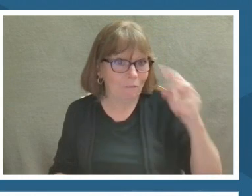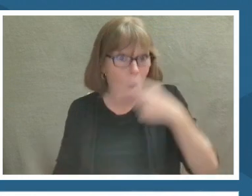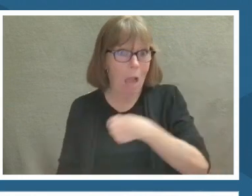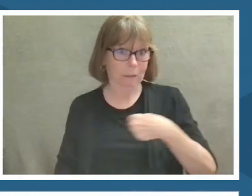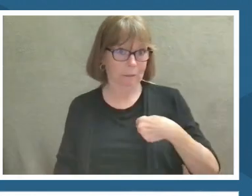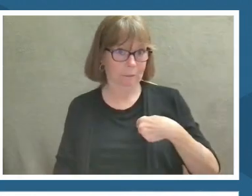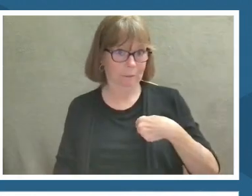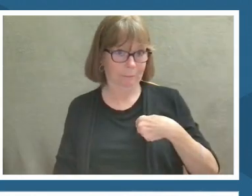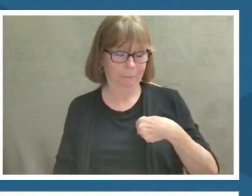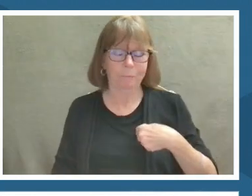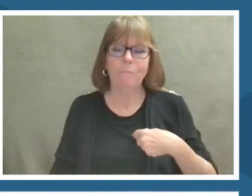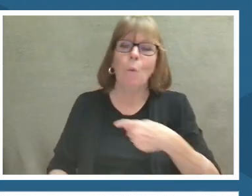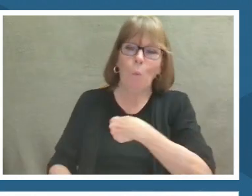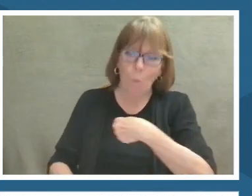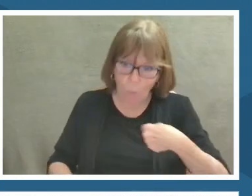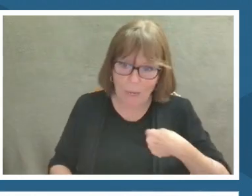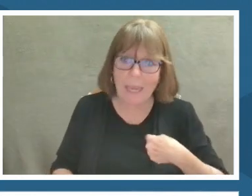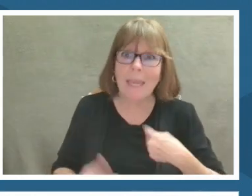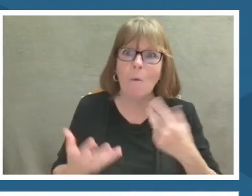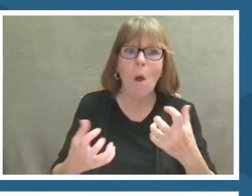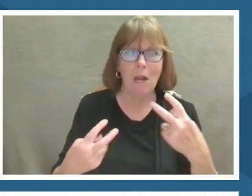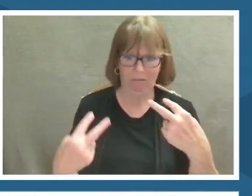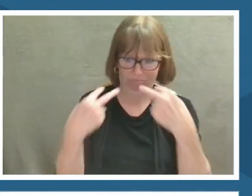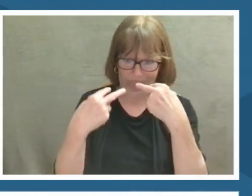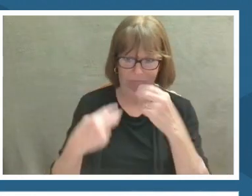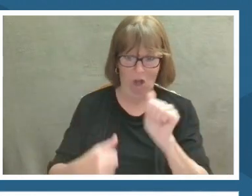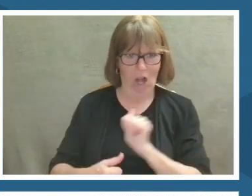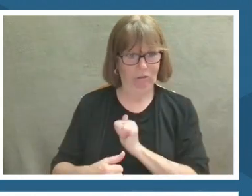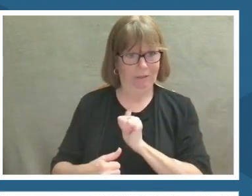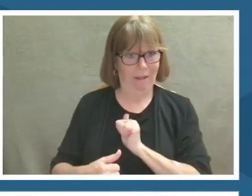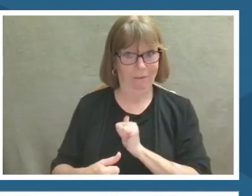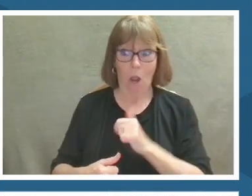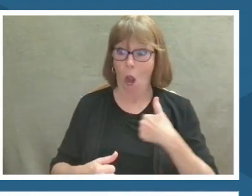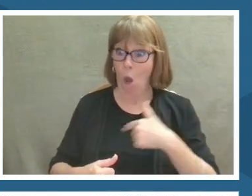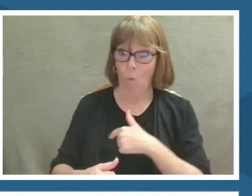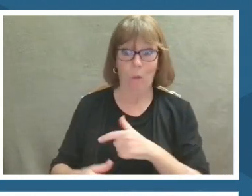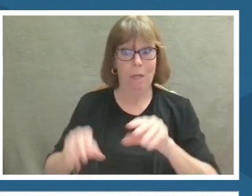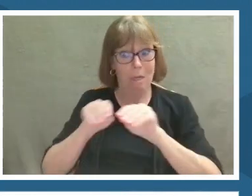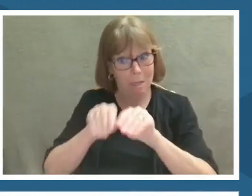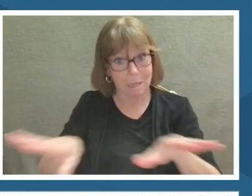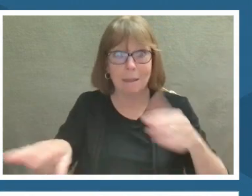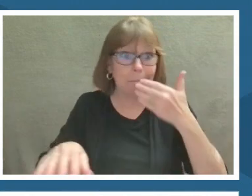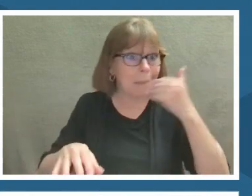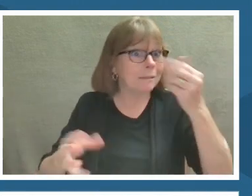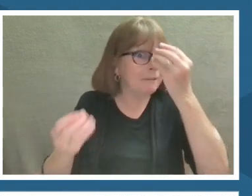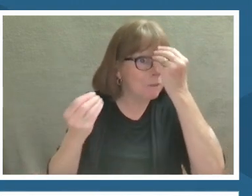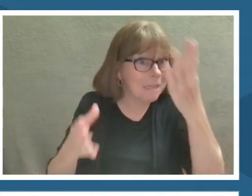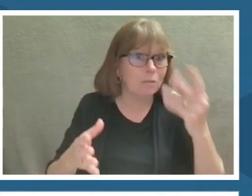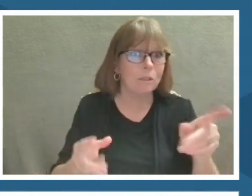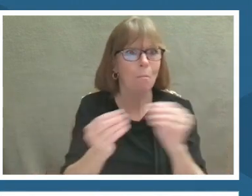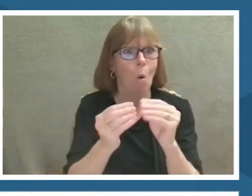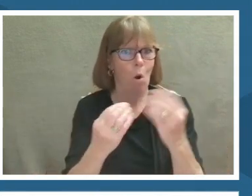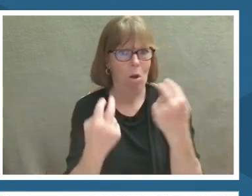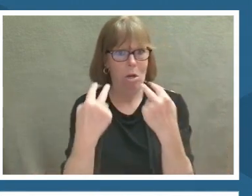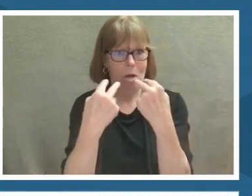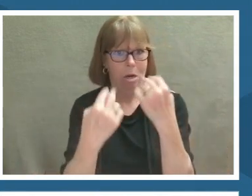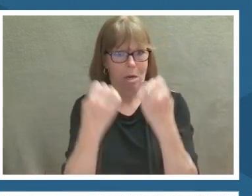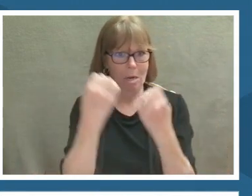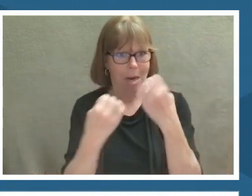sure we are presenting the best information so we appreciate your input